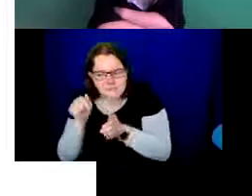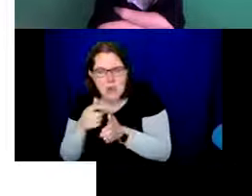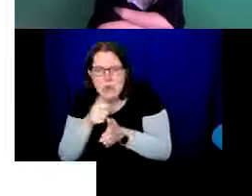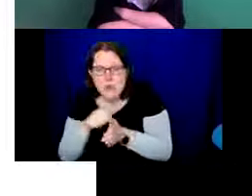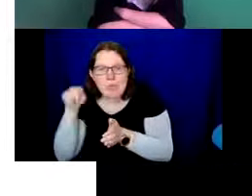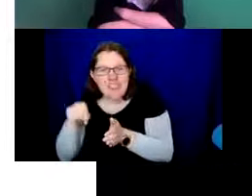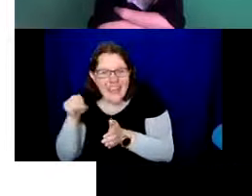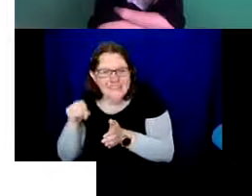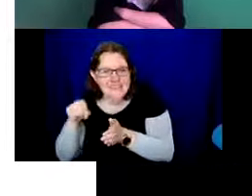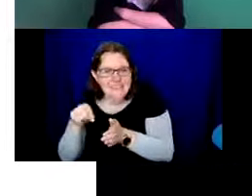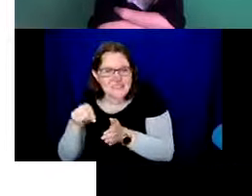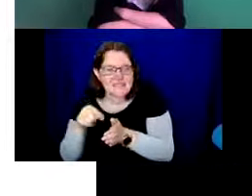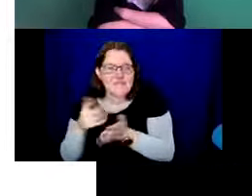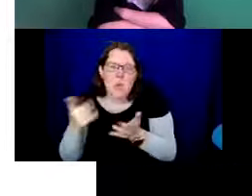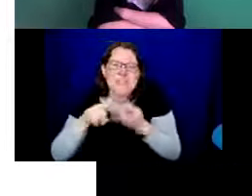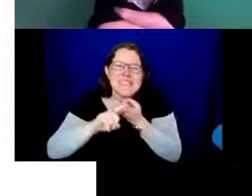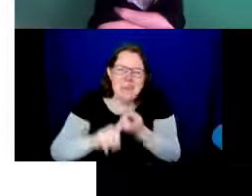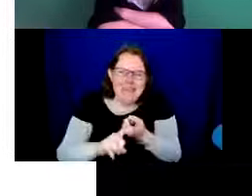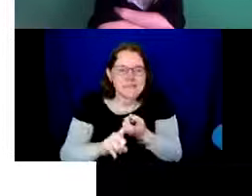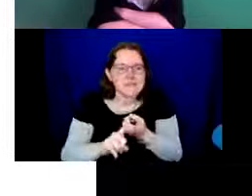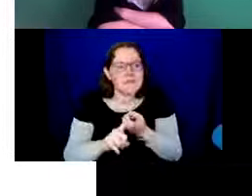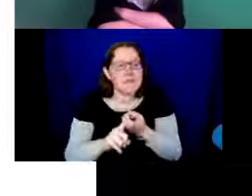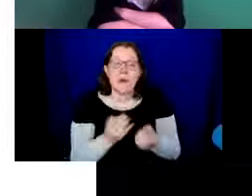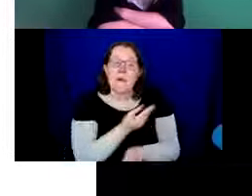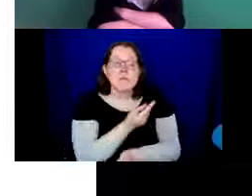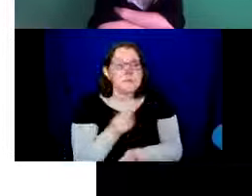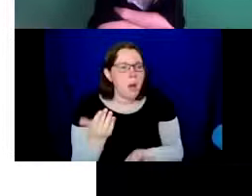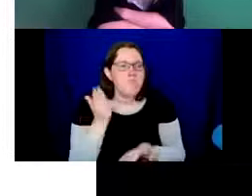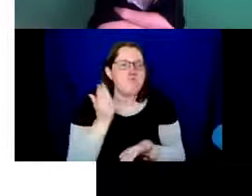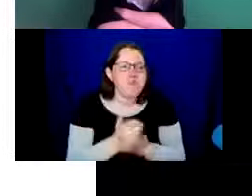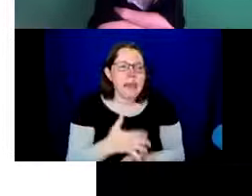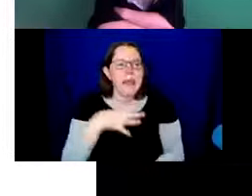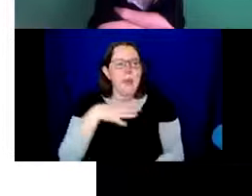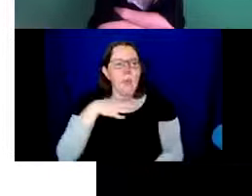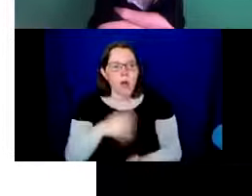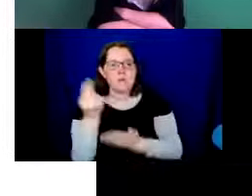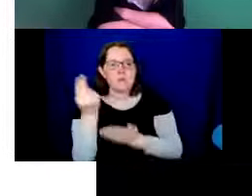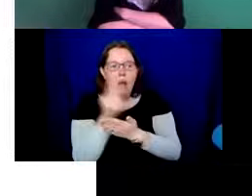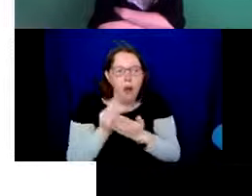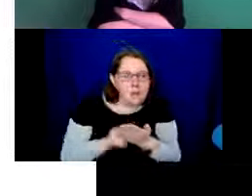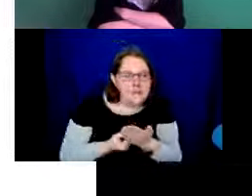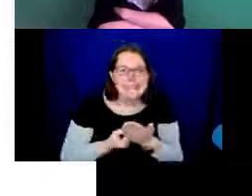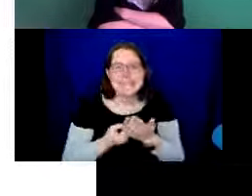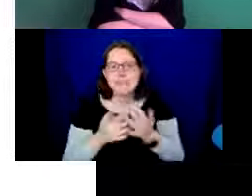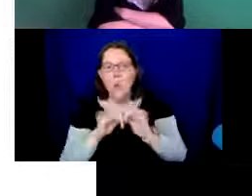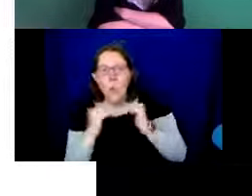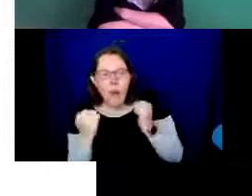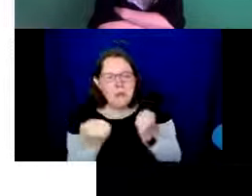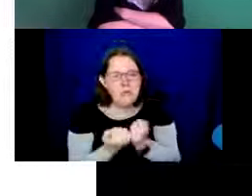talks or workshops and others will say we would talk about that once the artist is selected